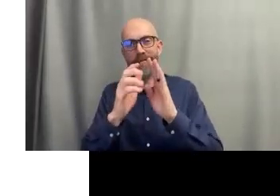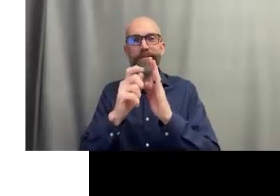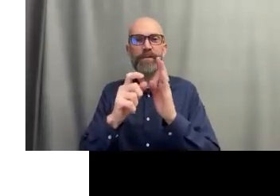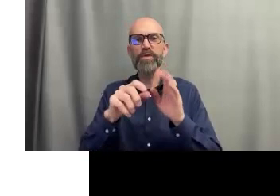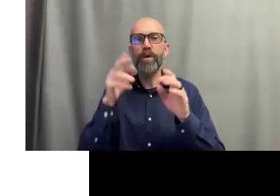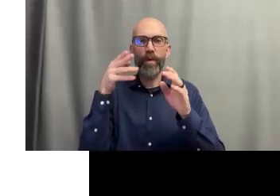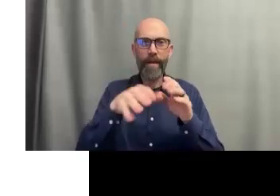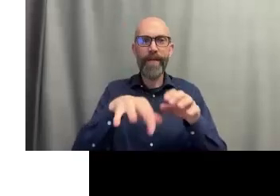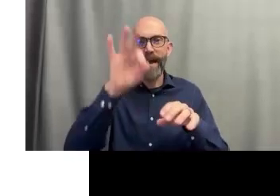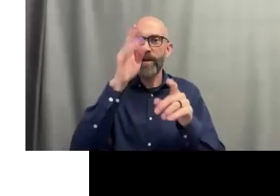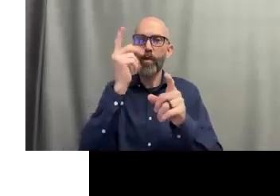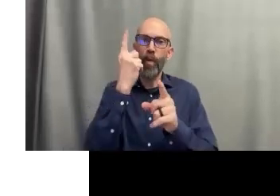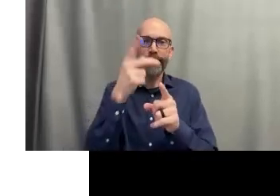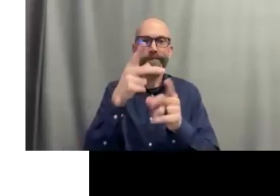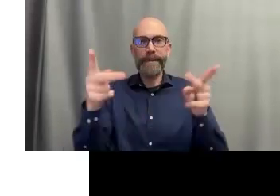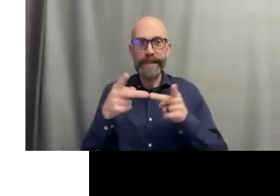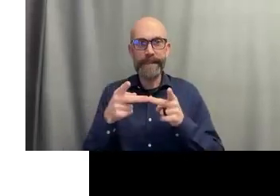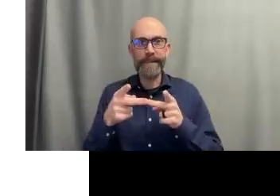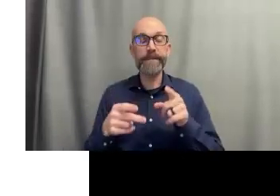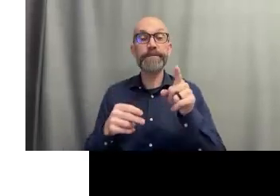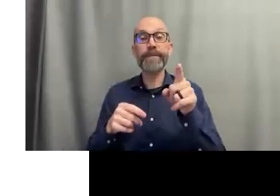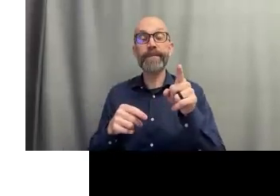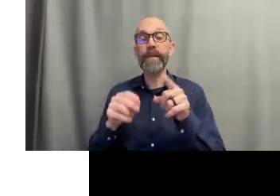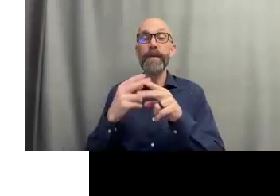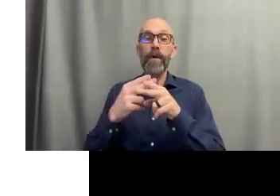But Skills Commons is, a bit unique in itself